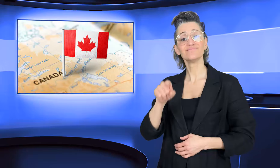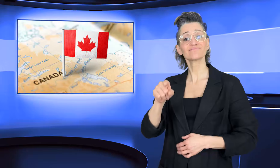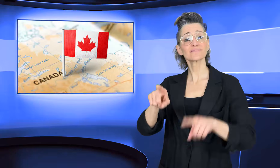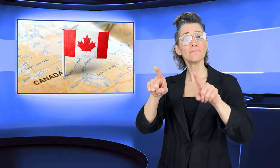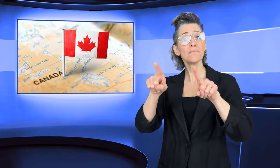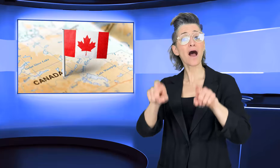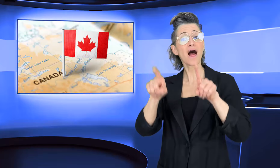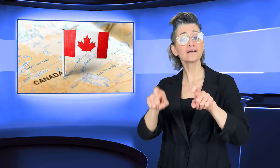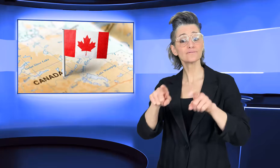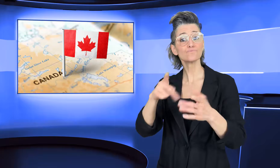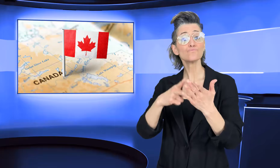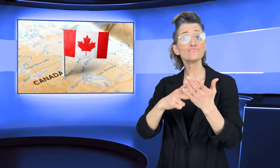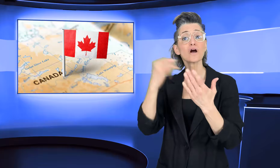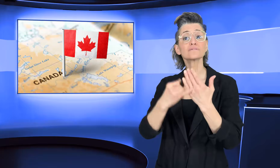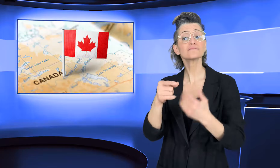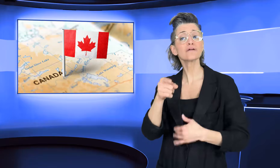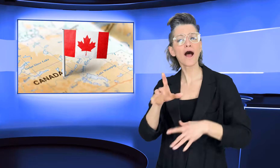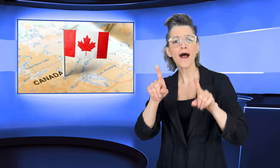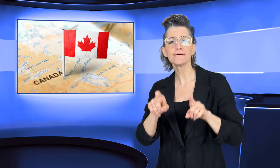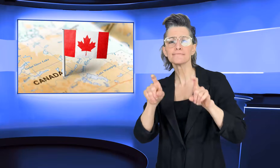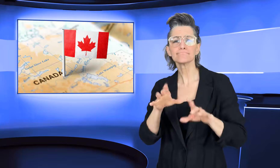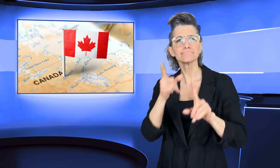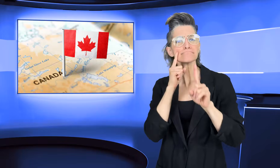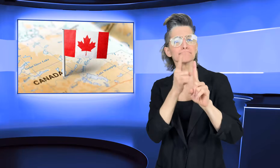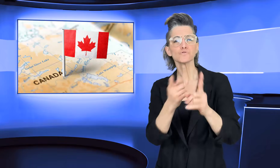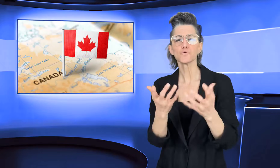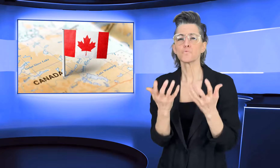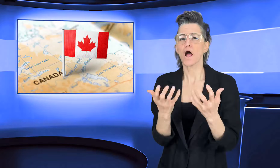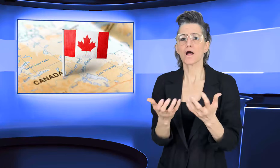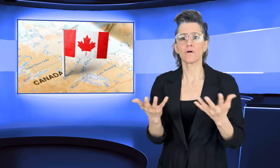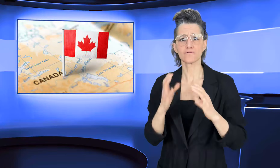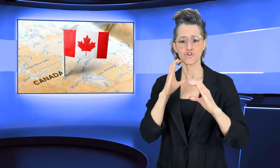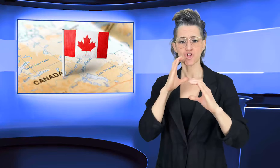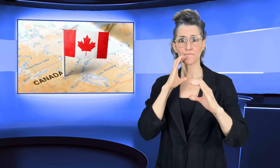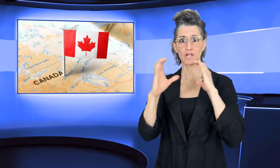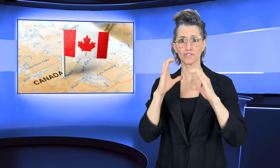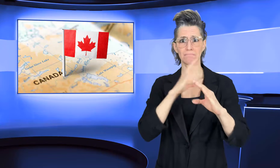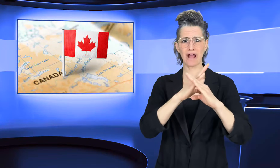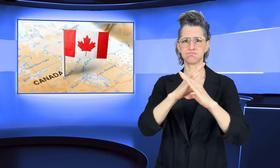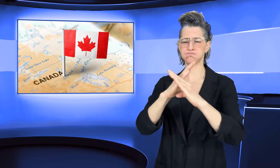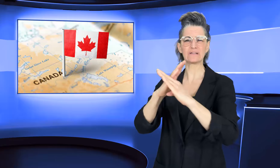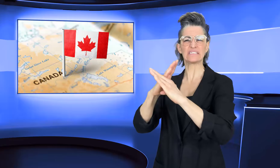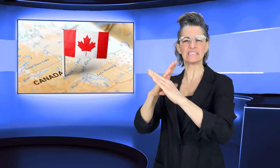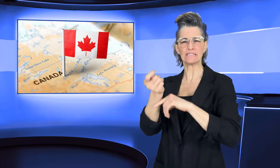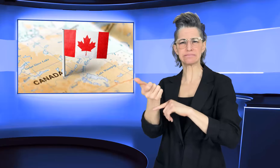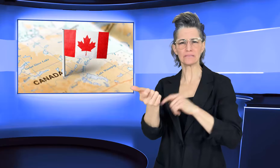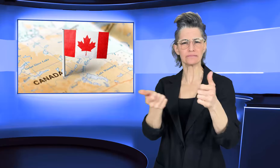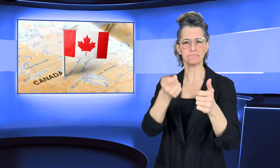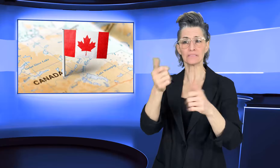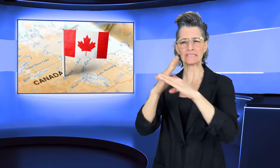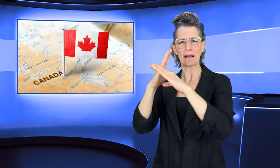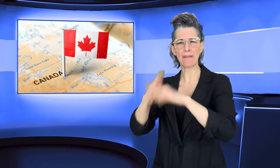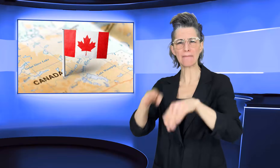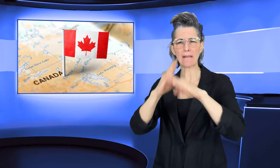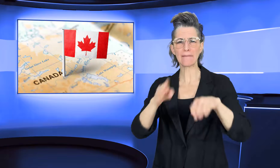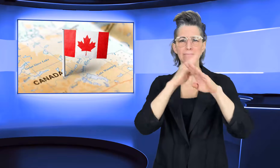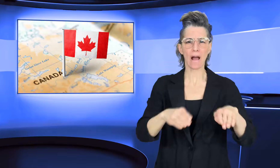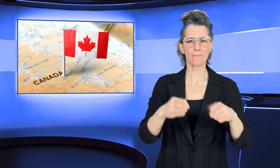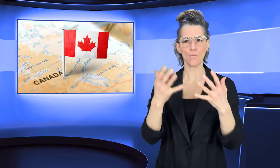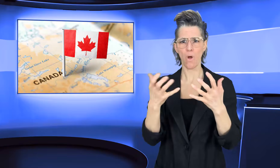The pilot project aims to eliminate communication barriers